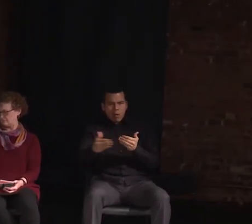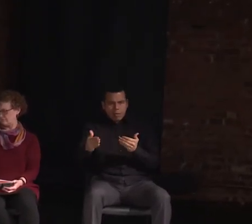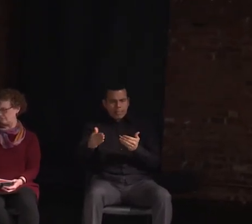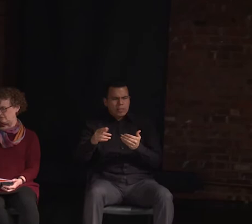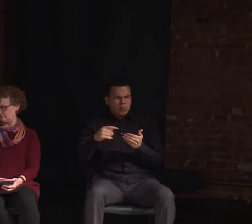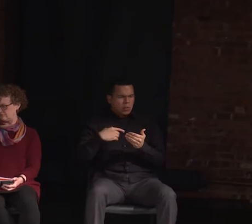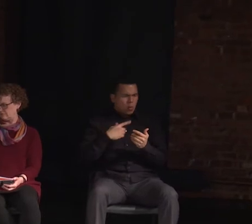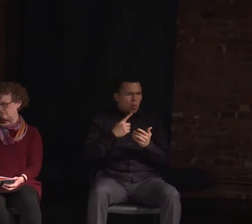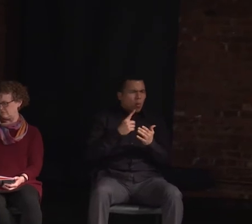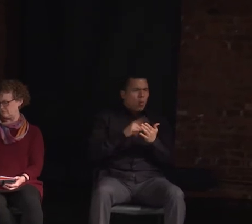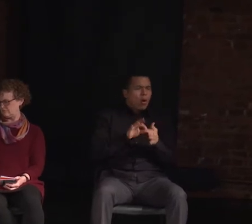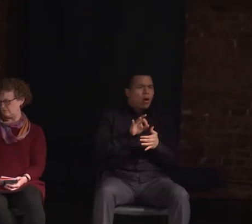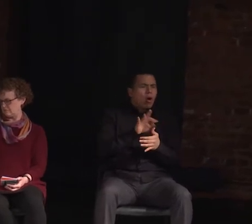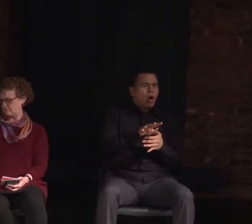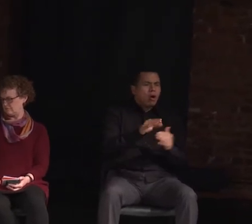There are many drivers of inequality.